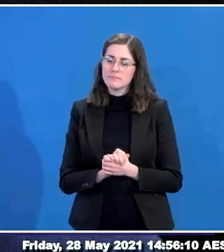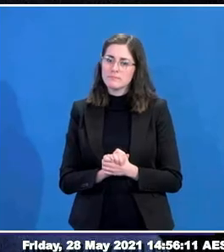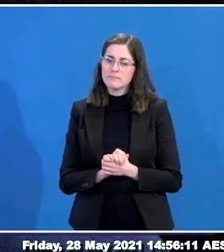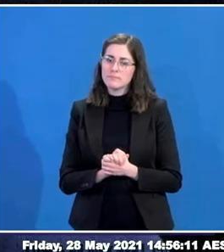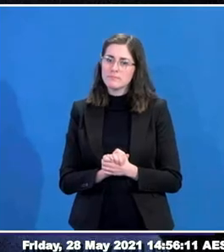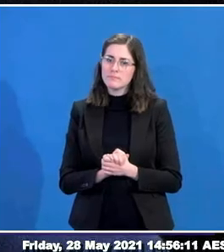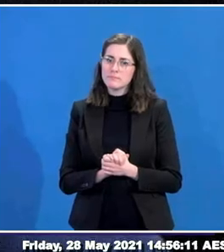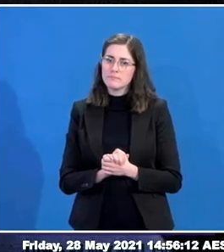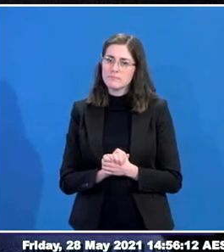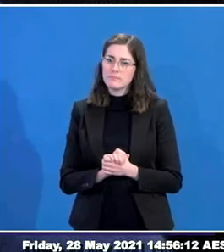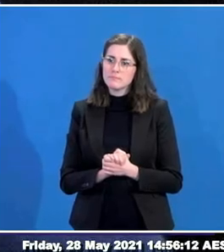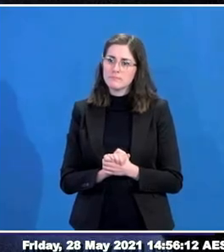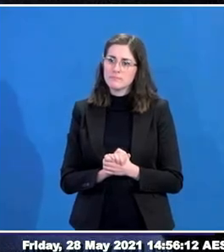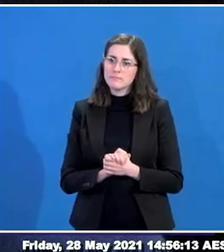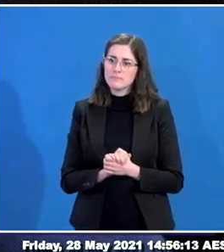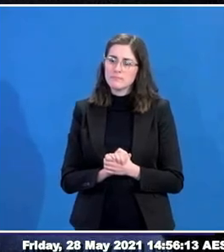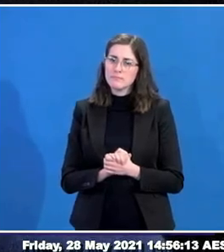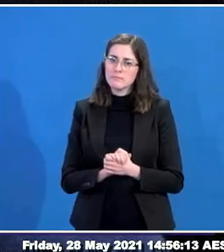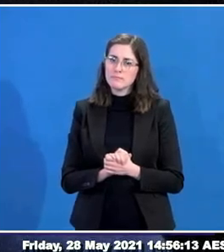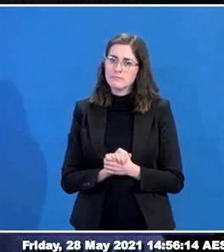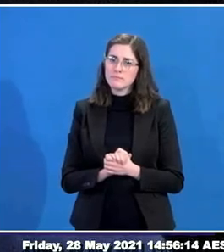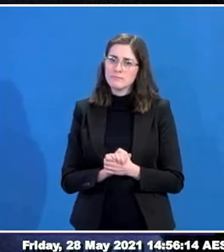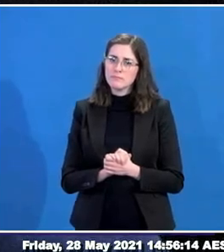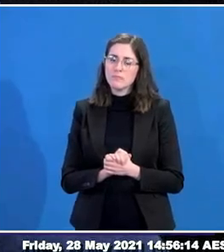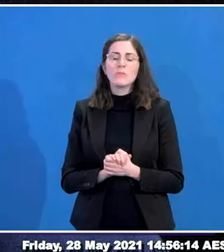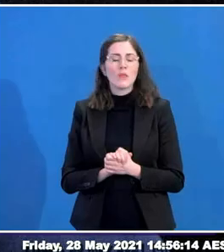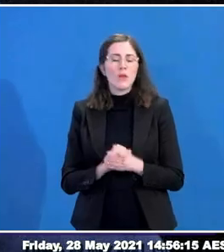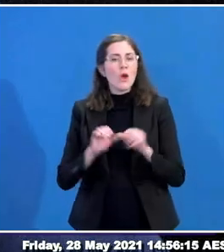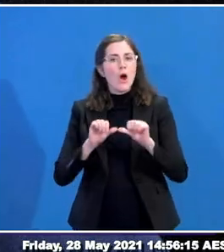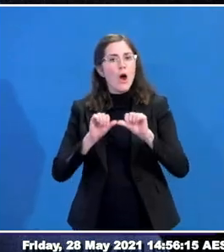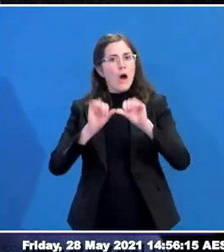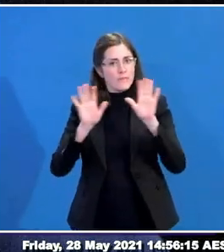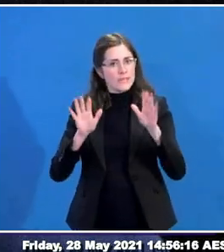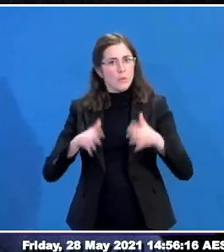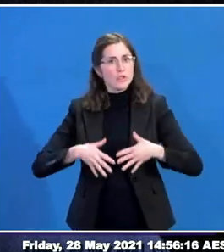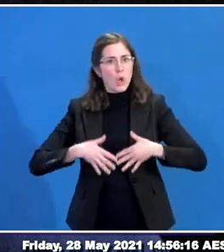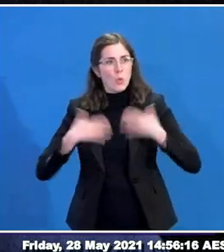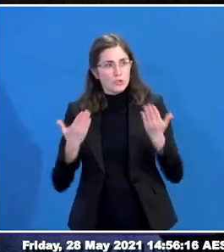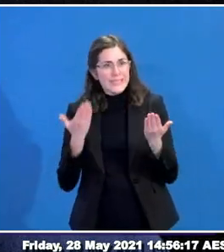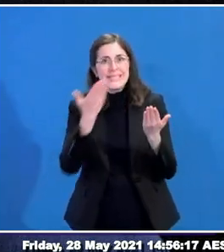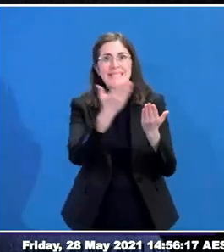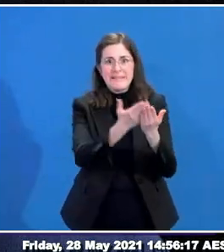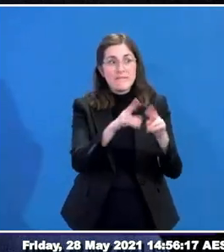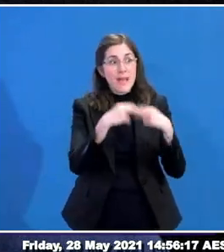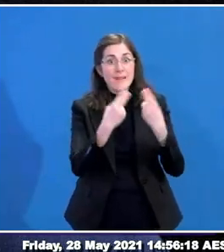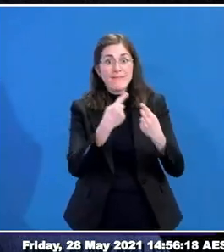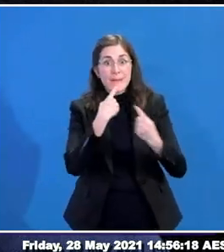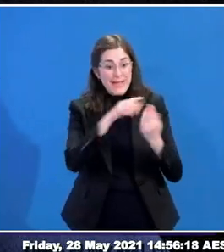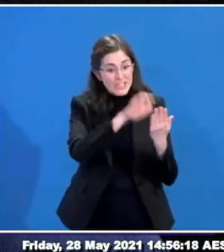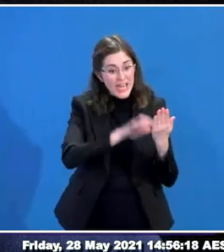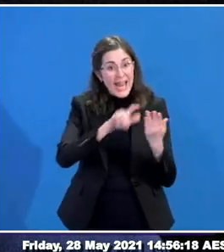or breaching privacy obligations, et cetera, that families should be kept